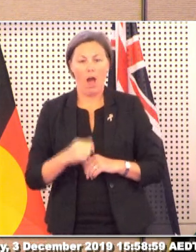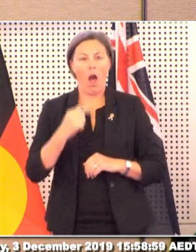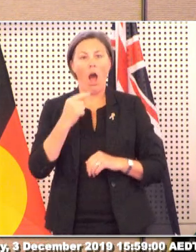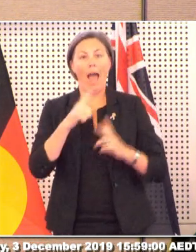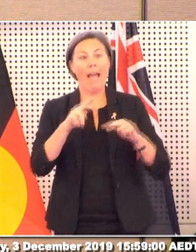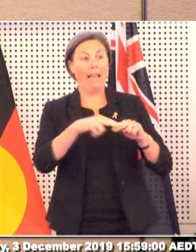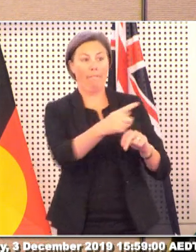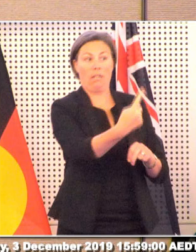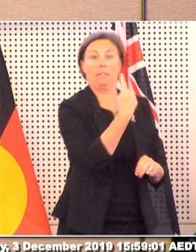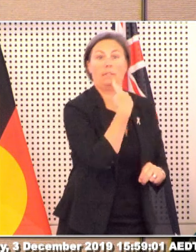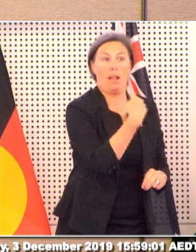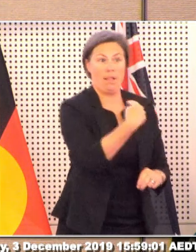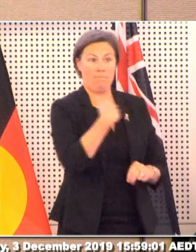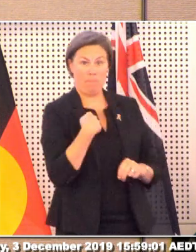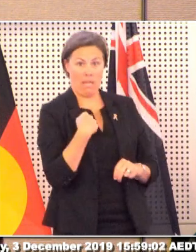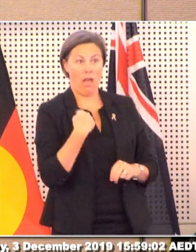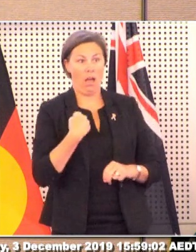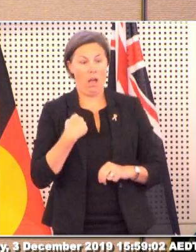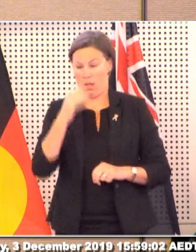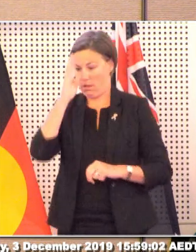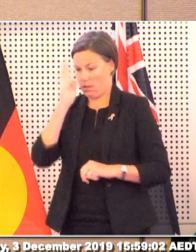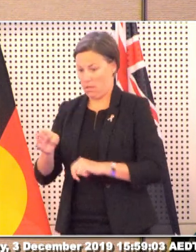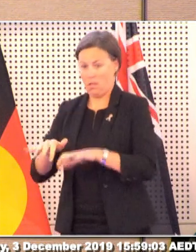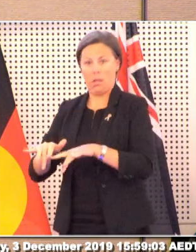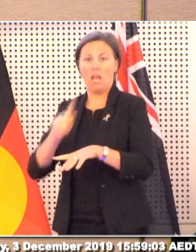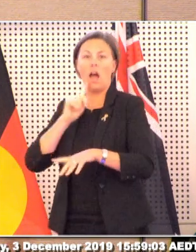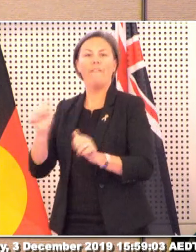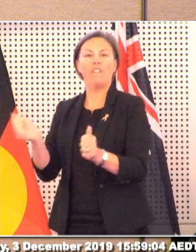for me that that issue has been confirmed, and then I will close off that issue, for that reason.